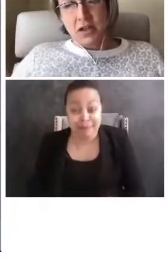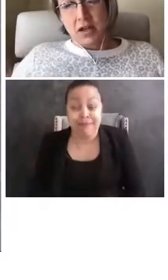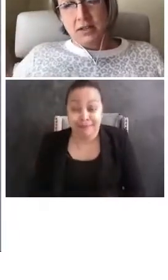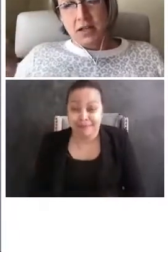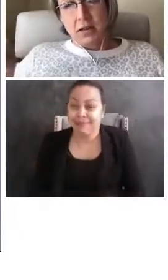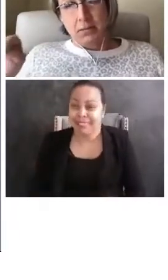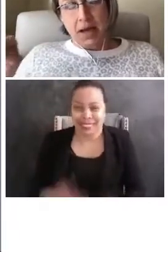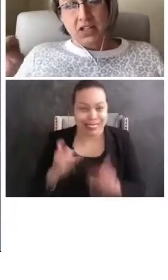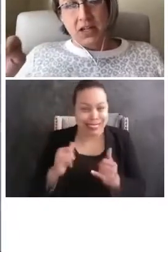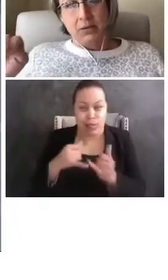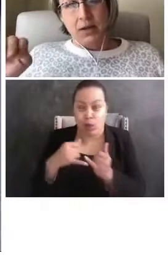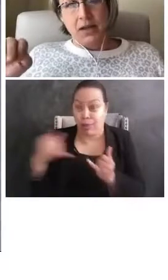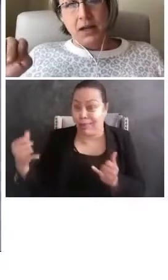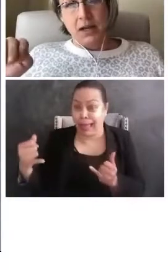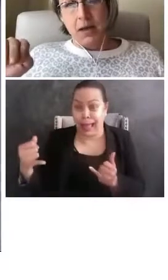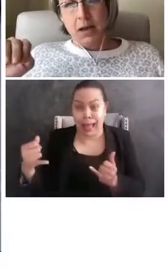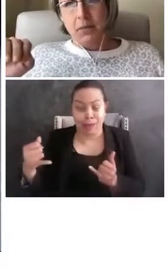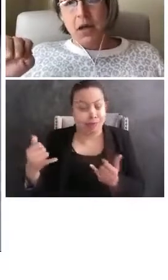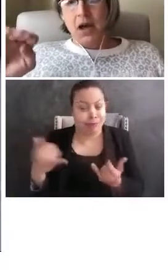Those lines match that redlining map.